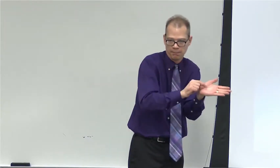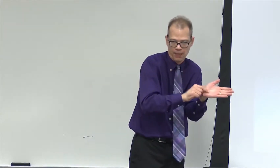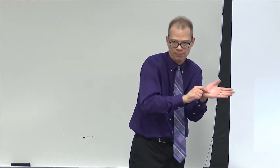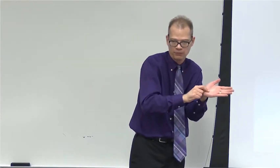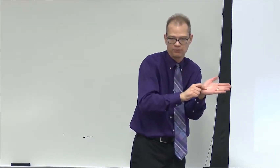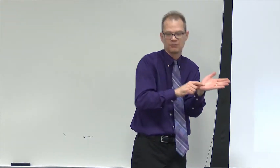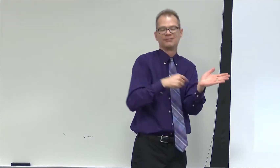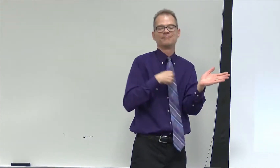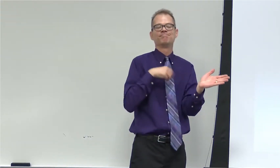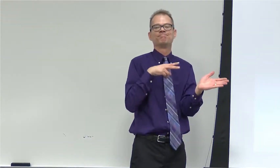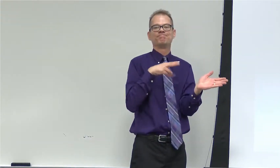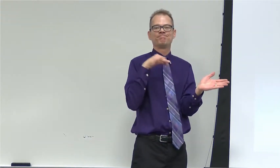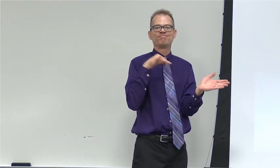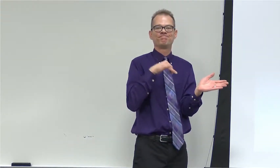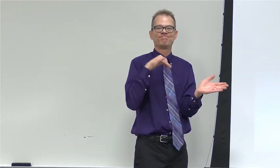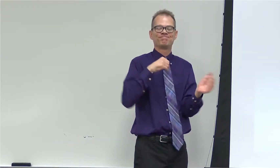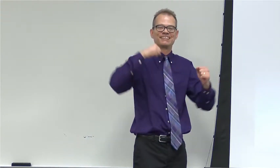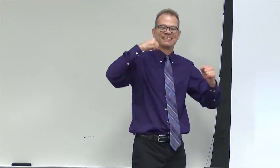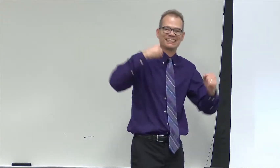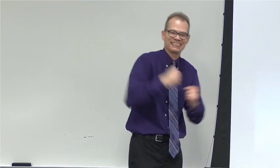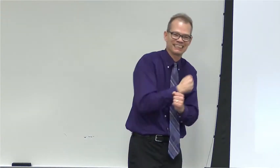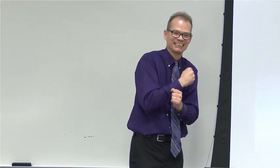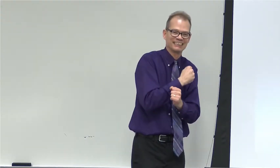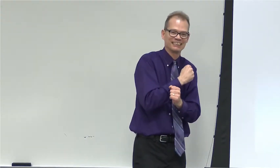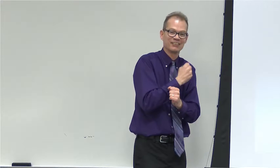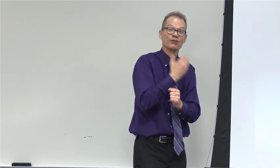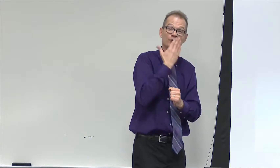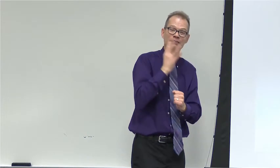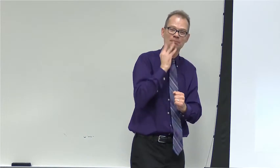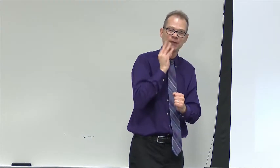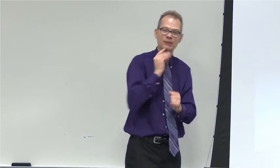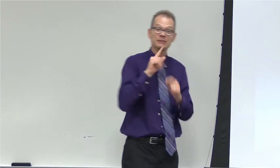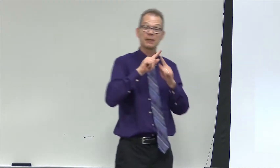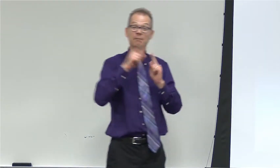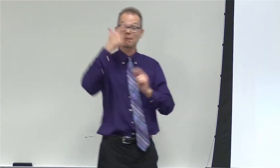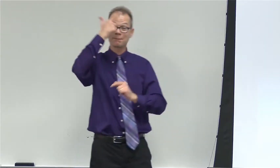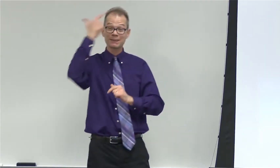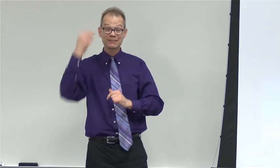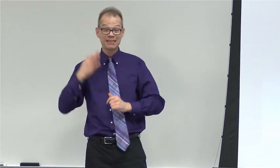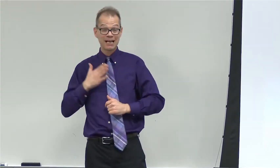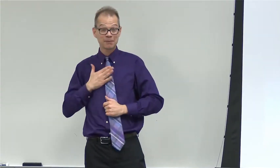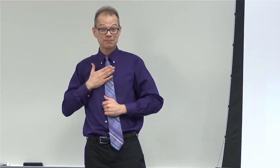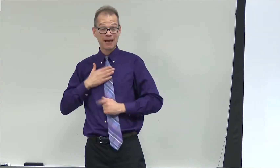I had a hard time publishing articles as well. It was a good experience,